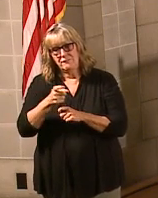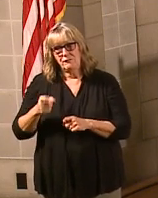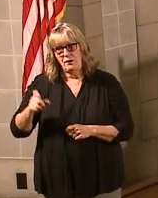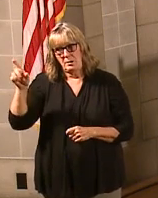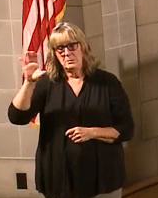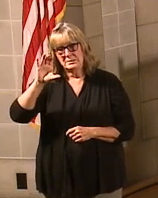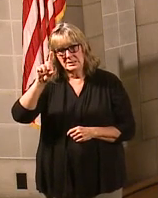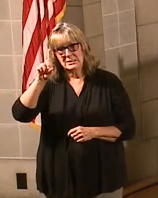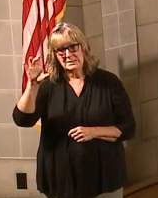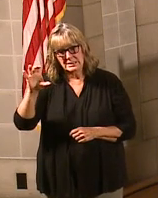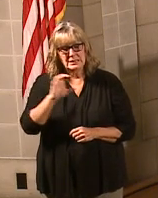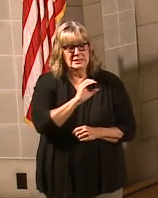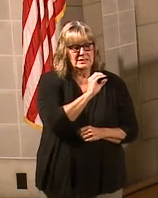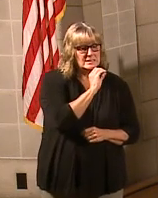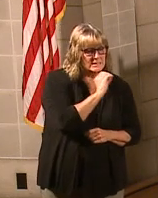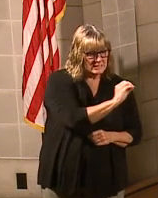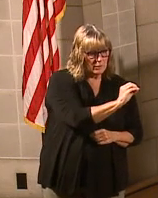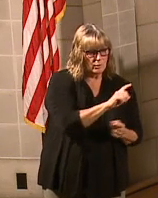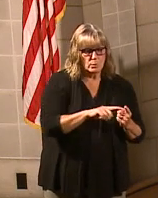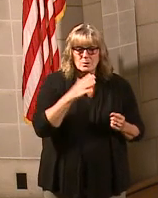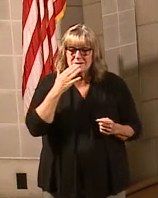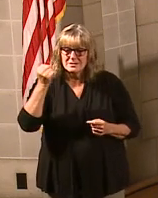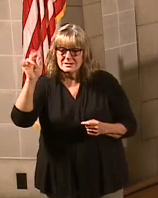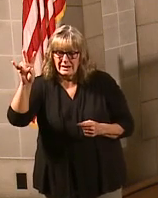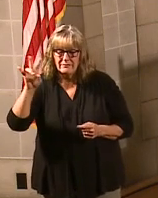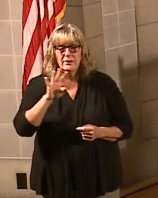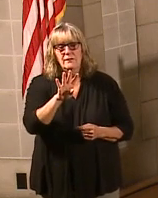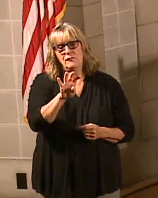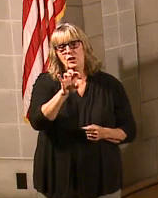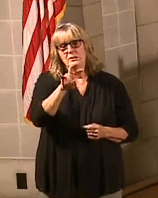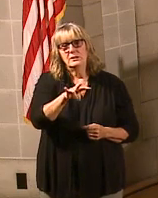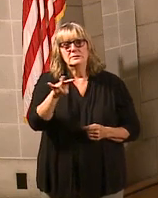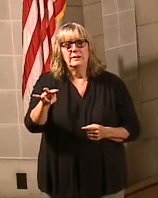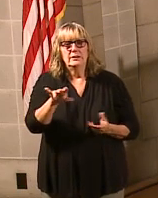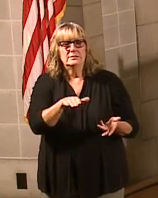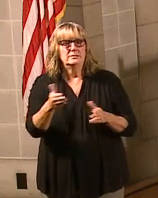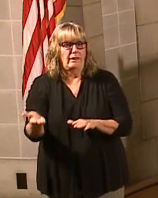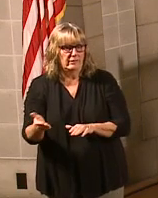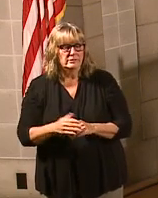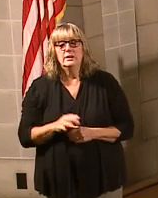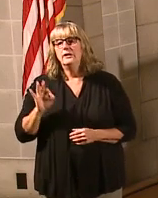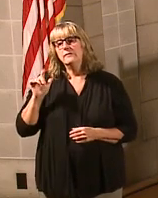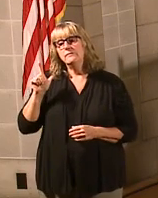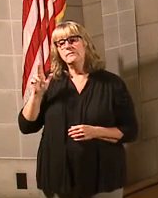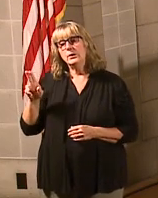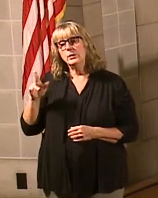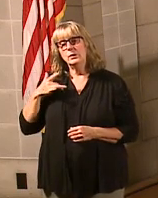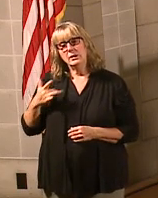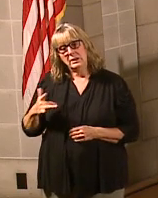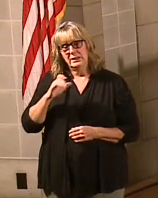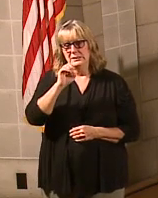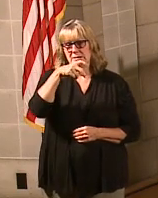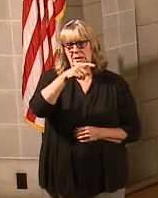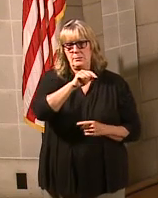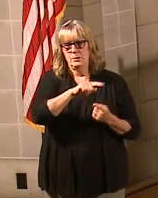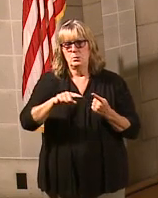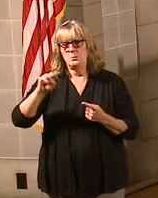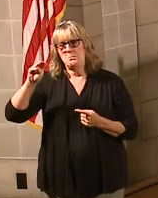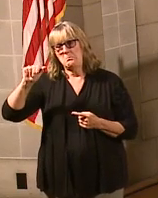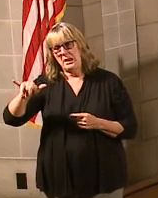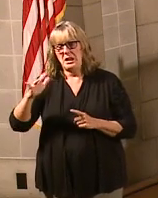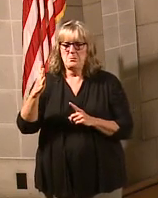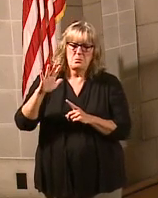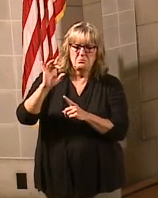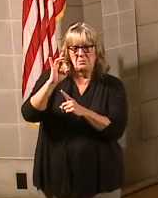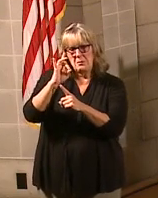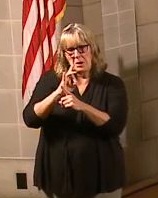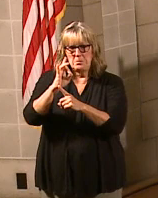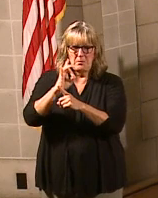THE 2018-'19 ESTIMATED FLU